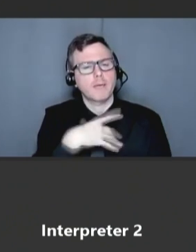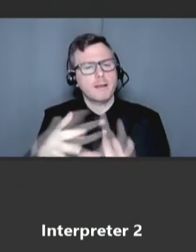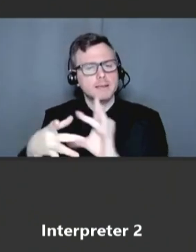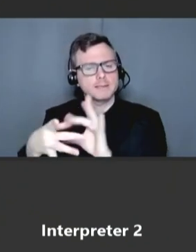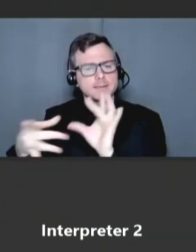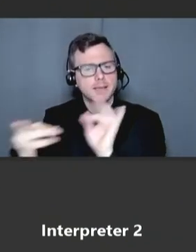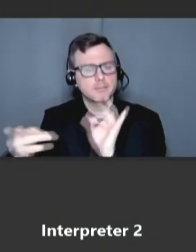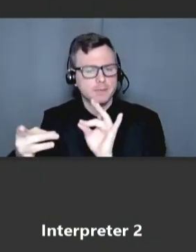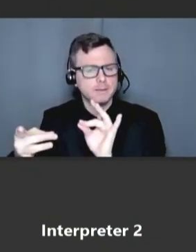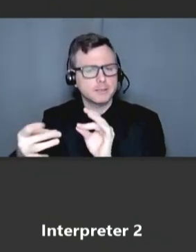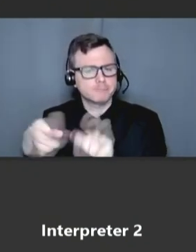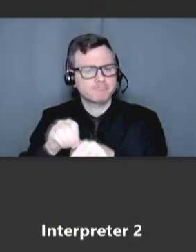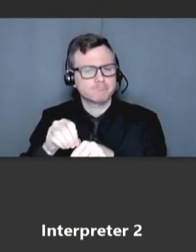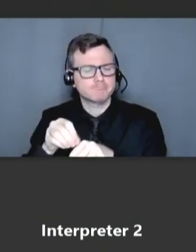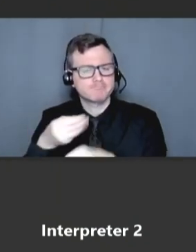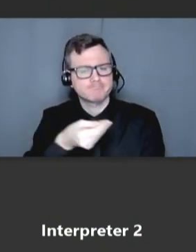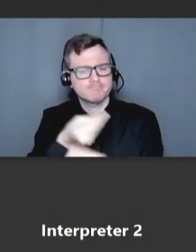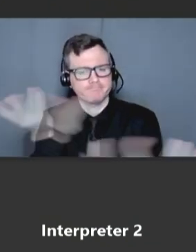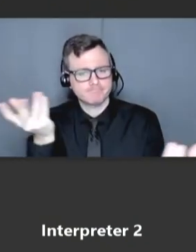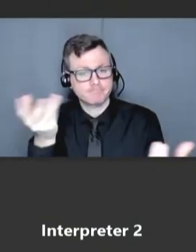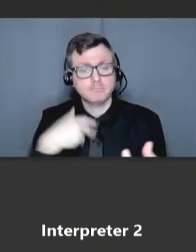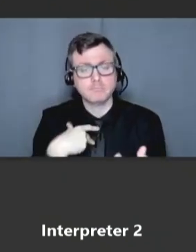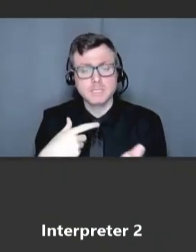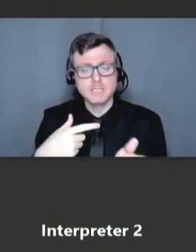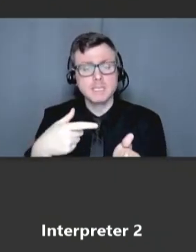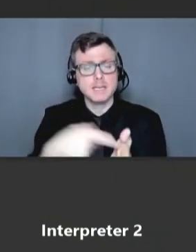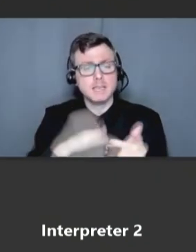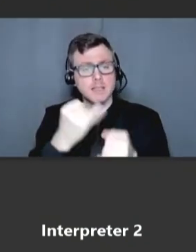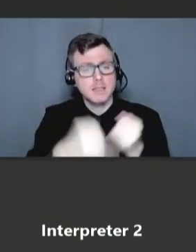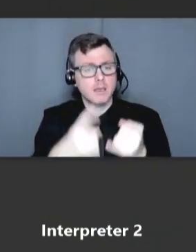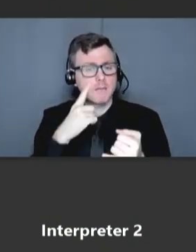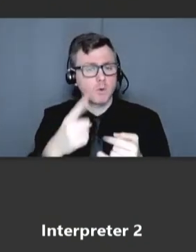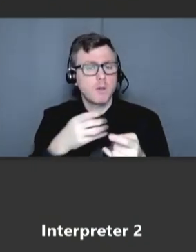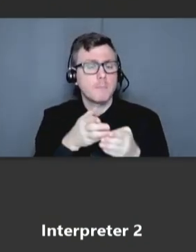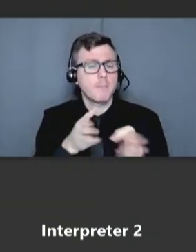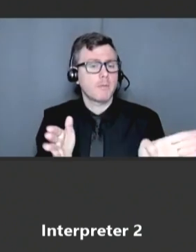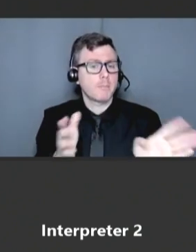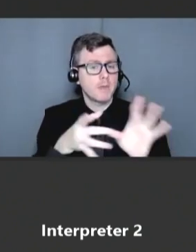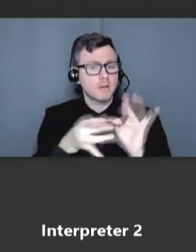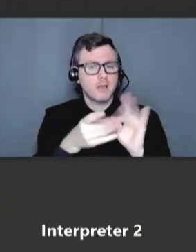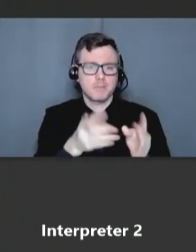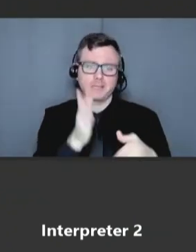do so. The deadline to request space for public comments during this meeting has passed. However,